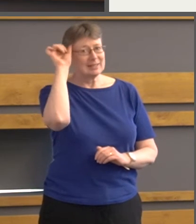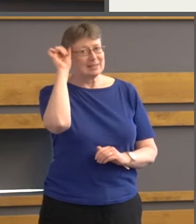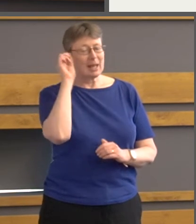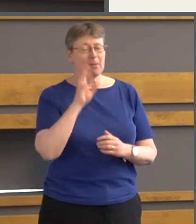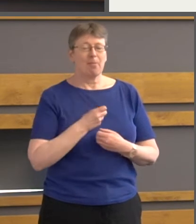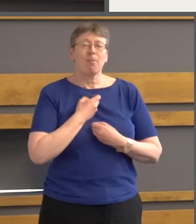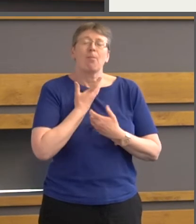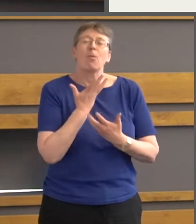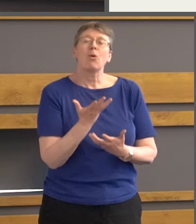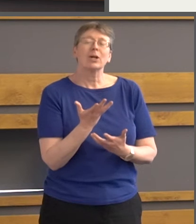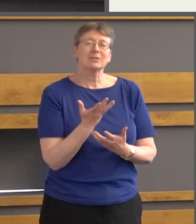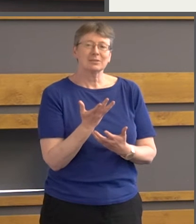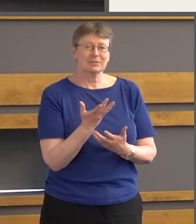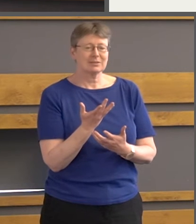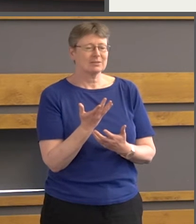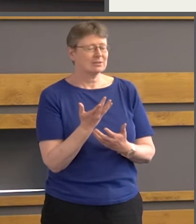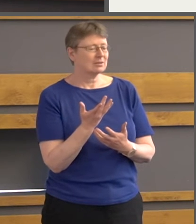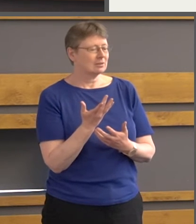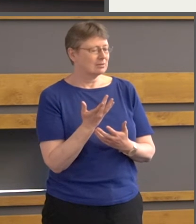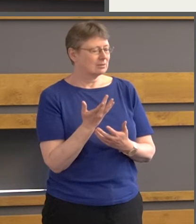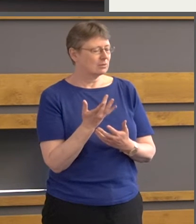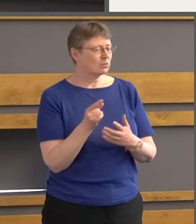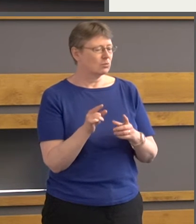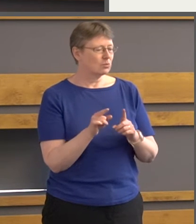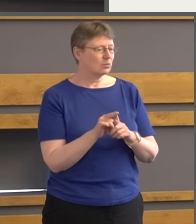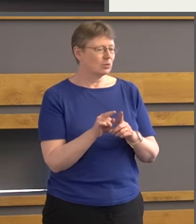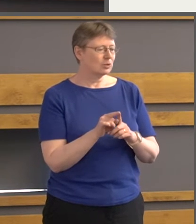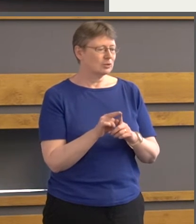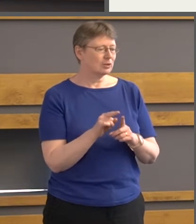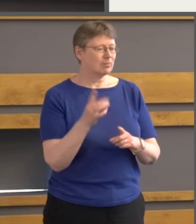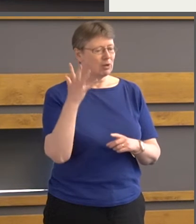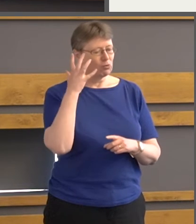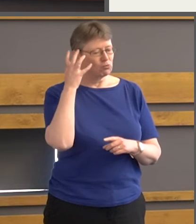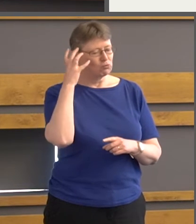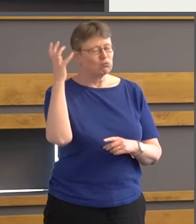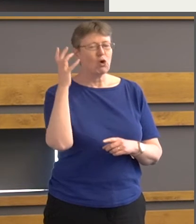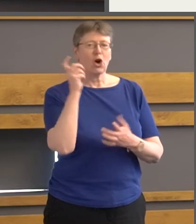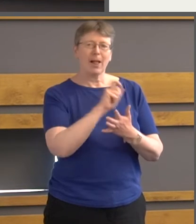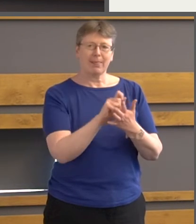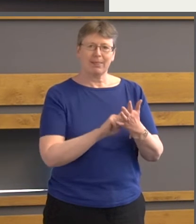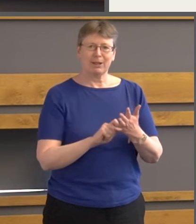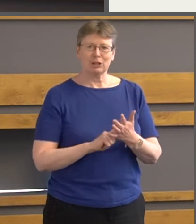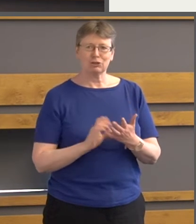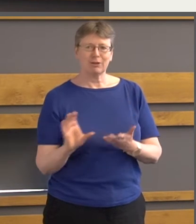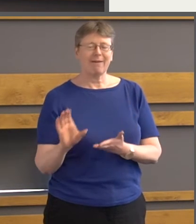and I've also been a Royal Literary Fund fellow in Dundee University for five years.